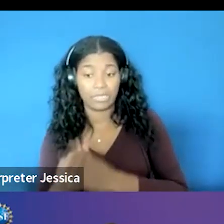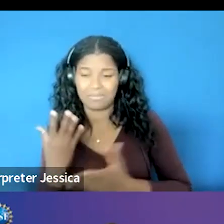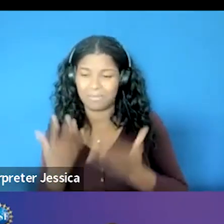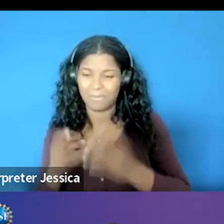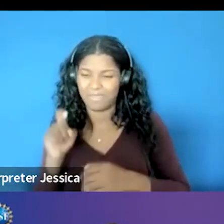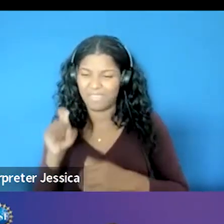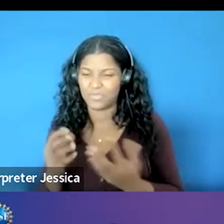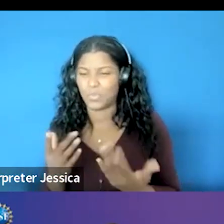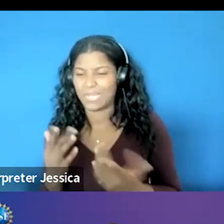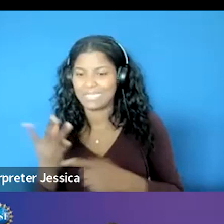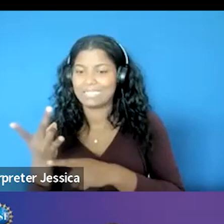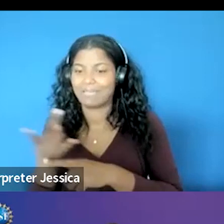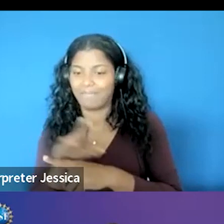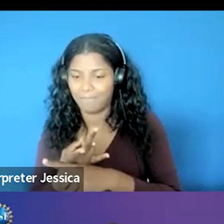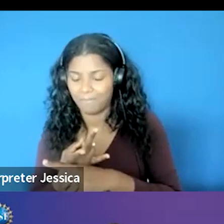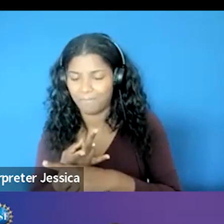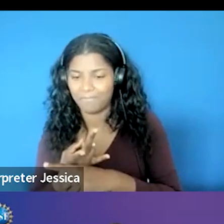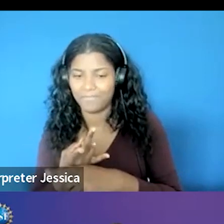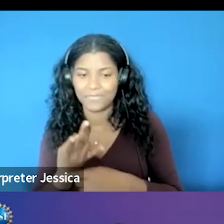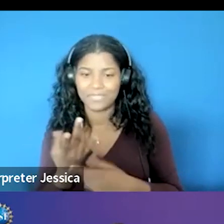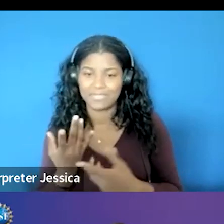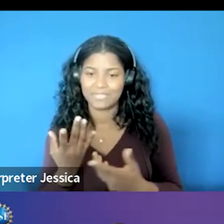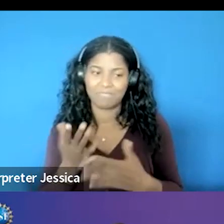oh seven months instead of about an average of six months.